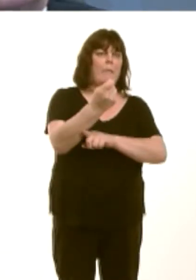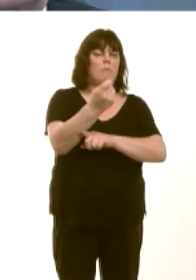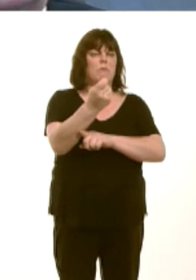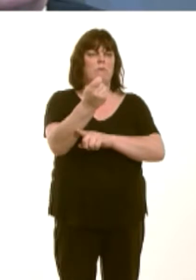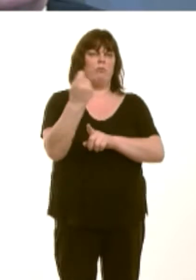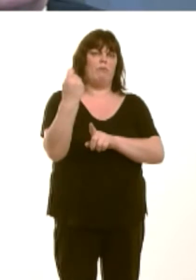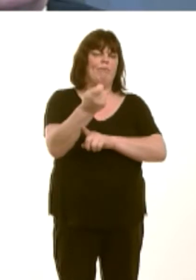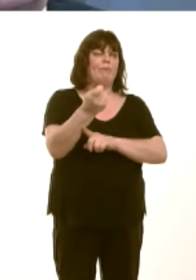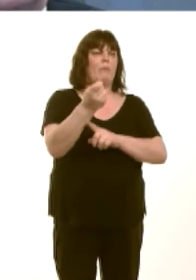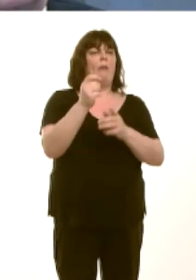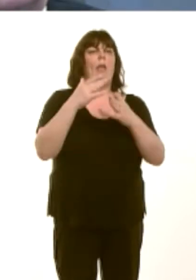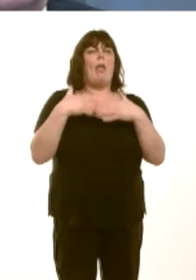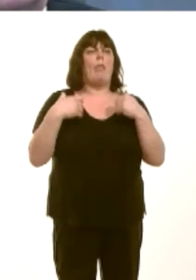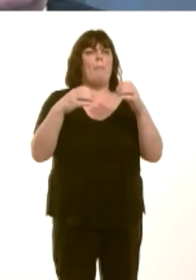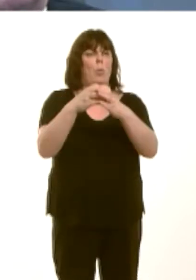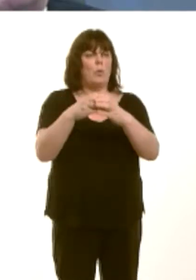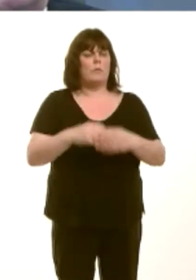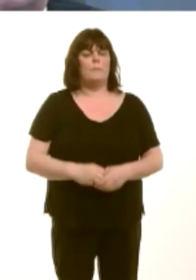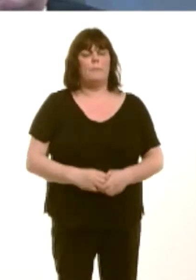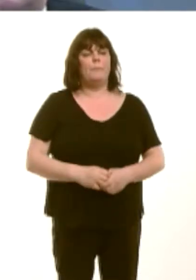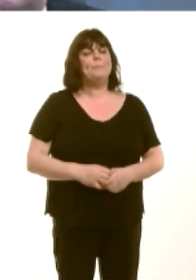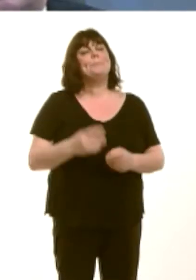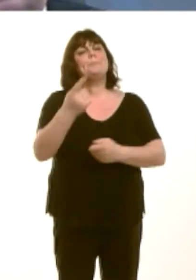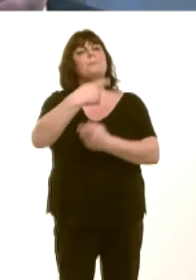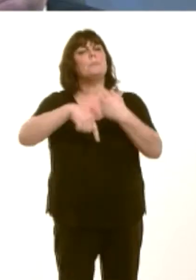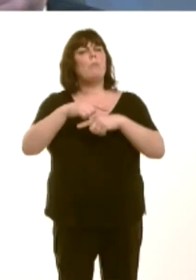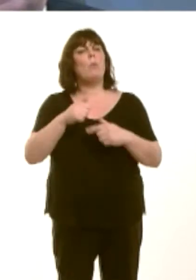But, I think weíd all have the expectation that families and patients would be informed